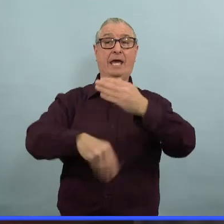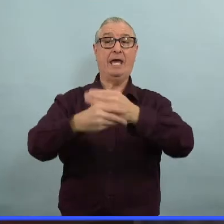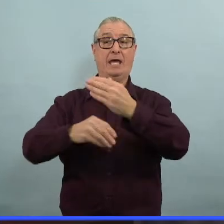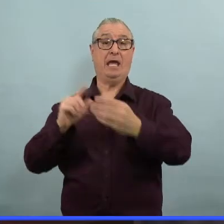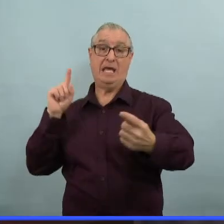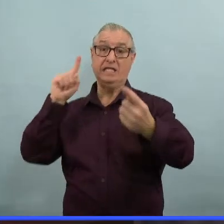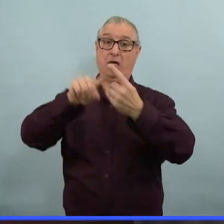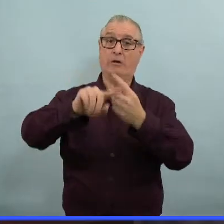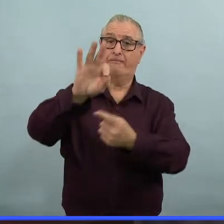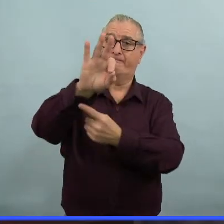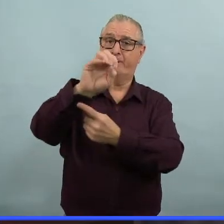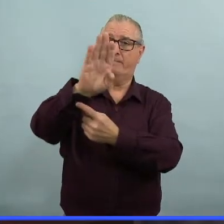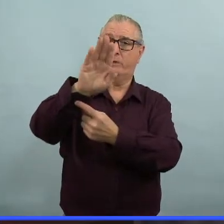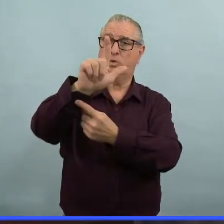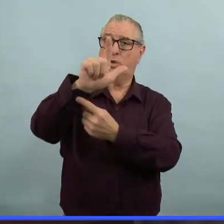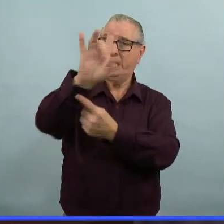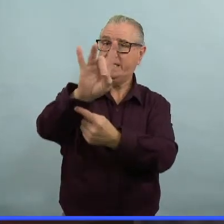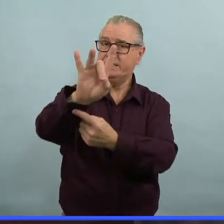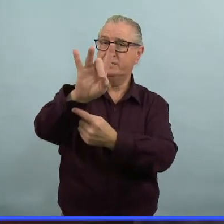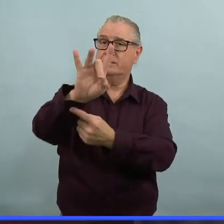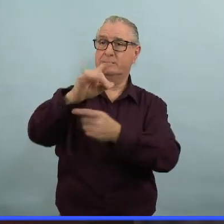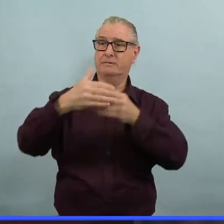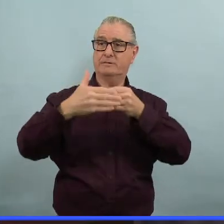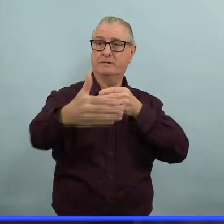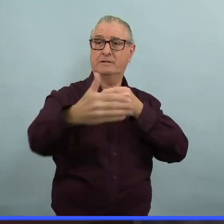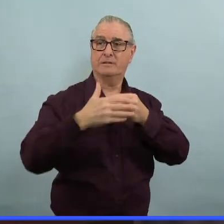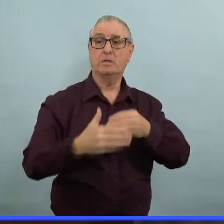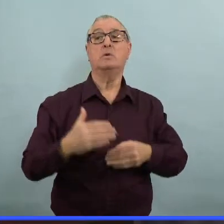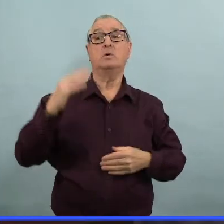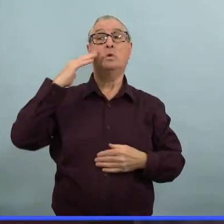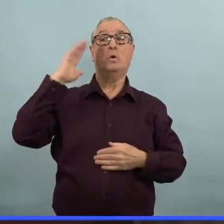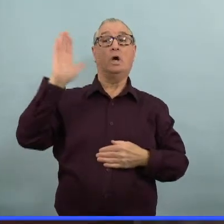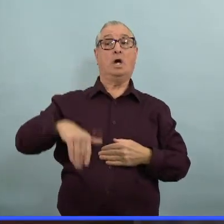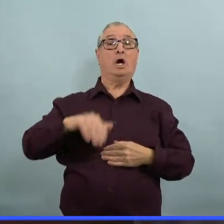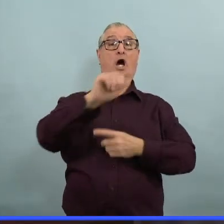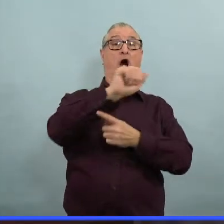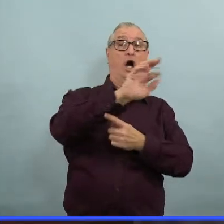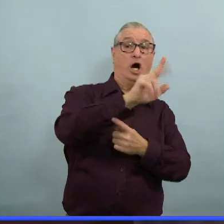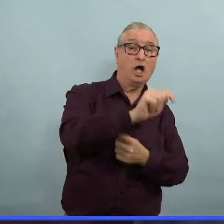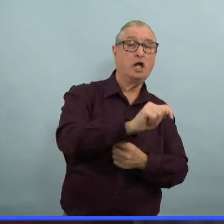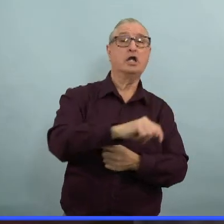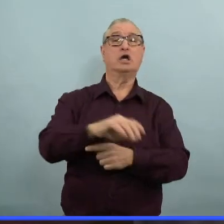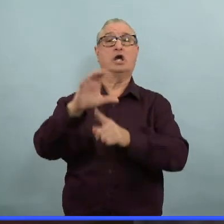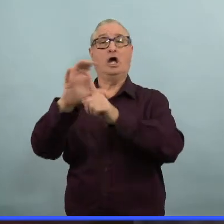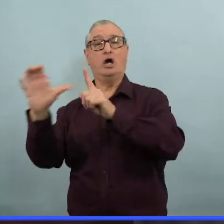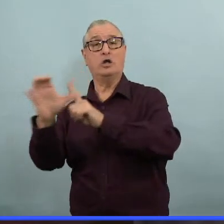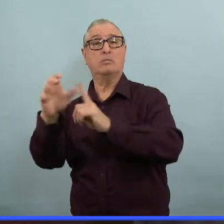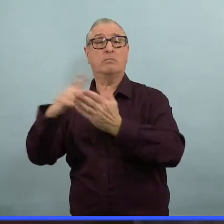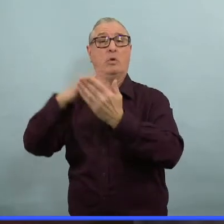funding to the arts and culture sustainability program to support organizations in the sector